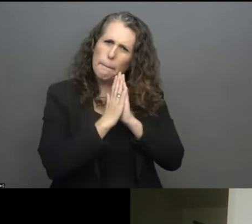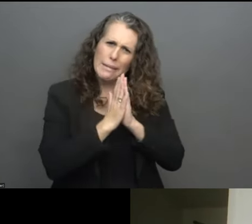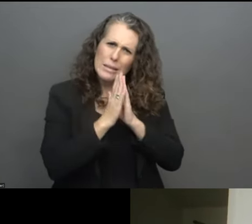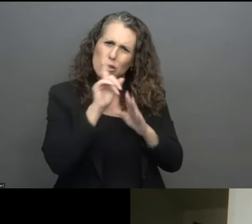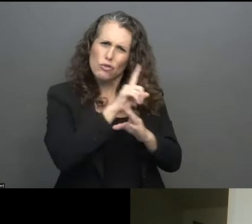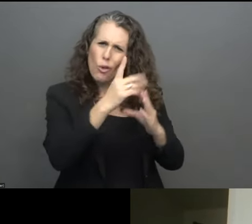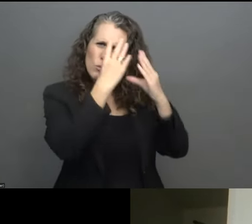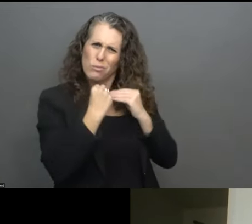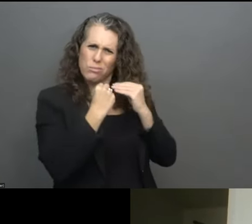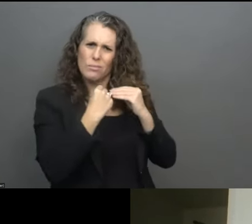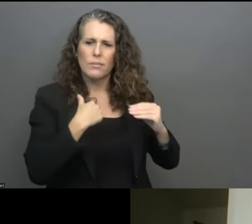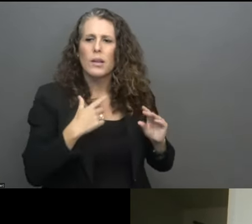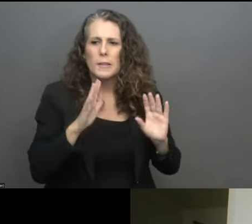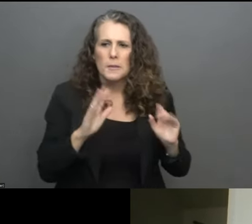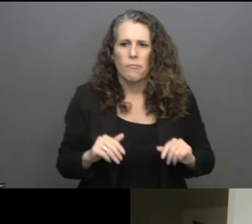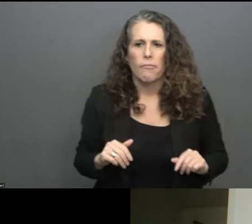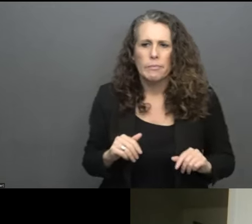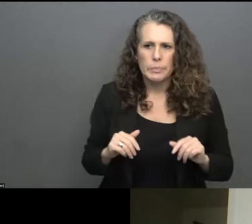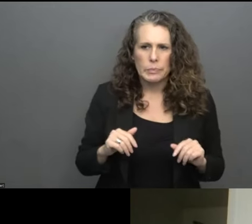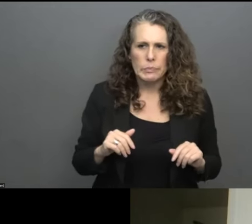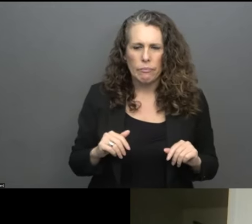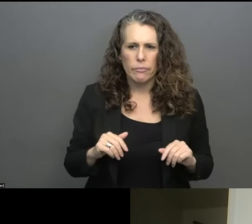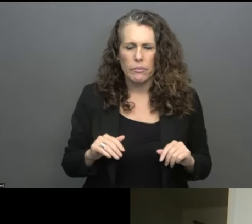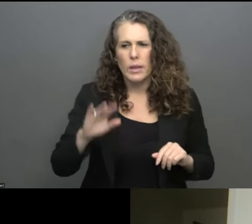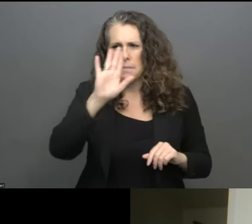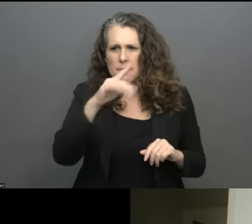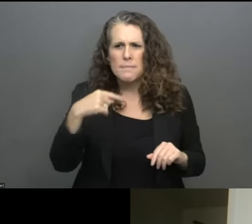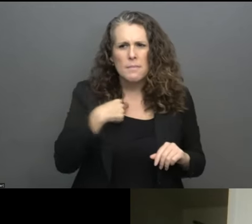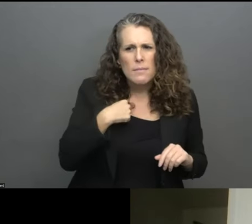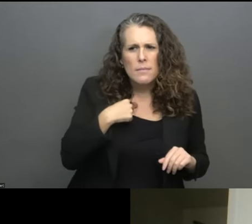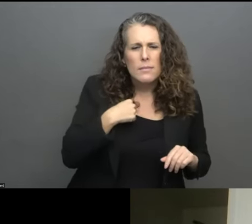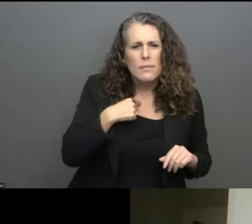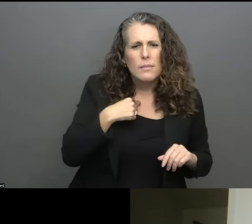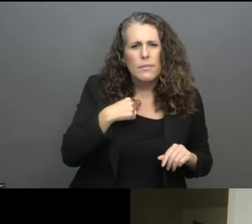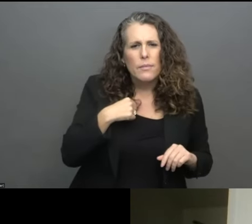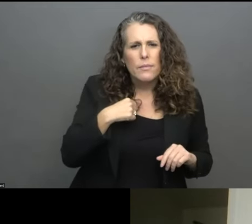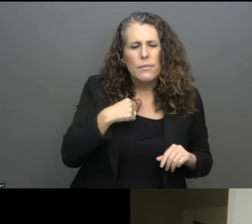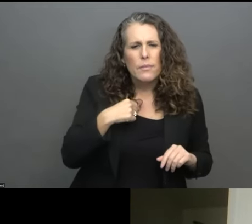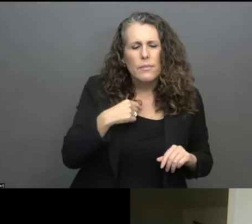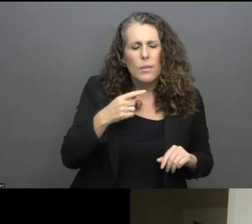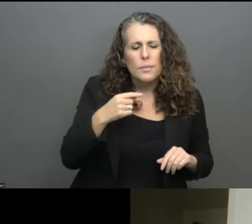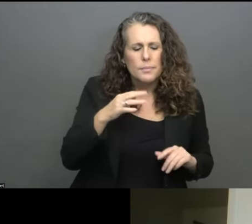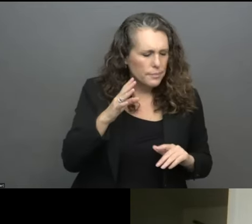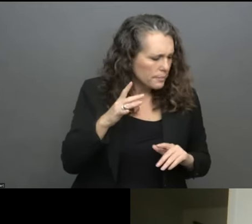10:29:13 So one of the things that I was saying, as I will as I conclude is that we were intentional